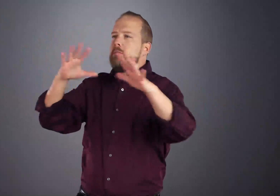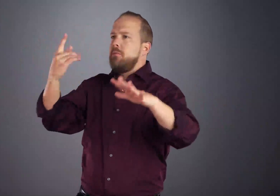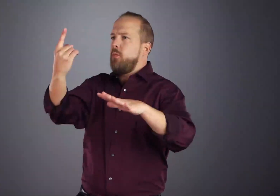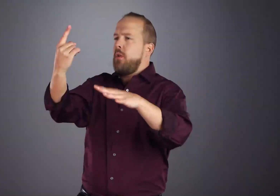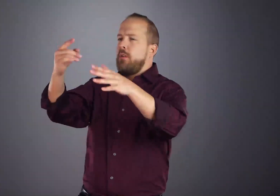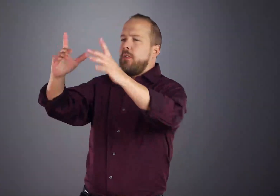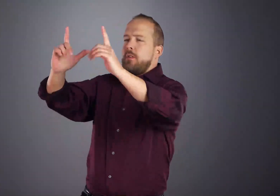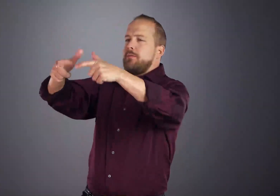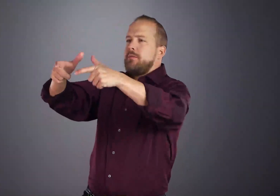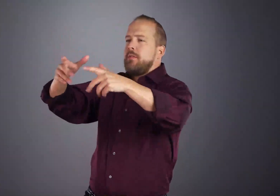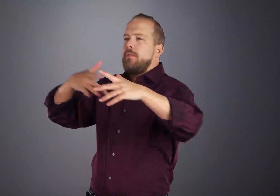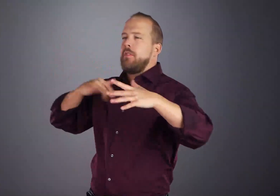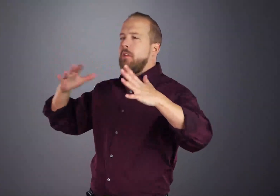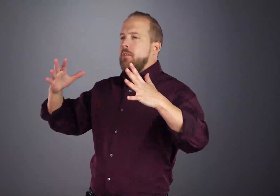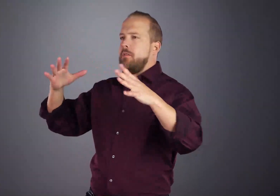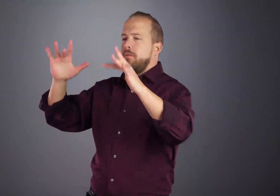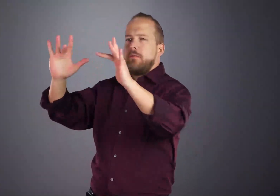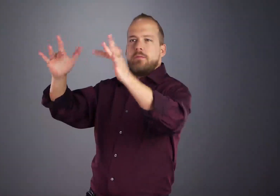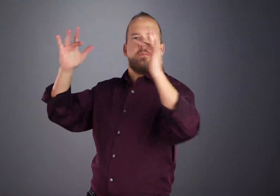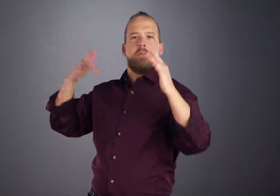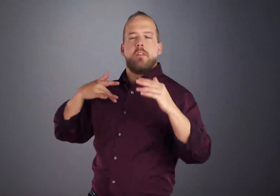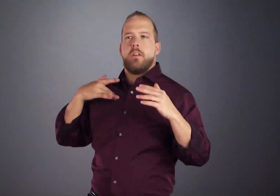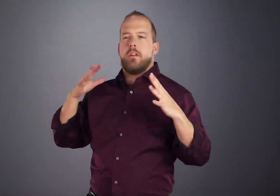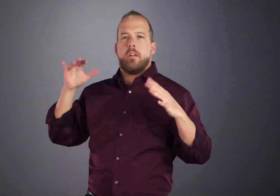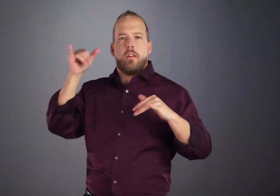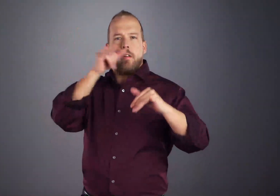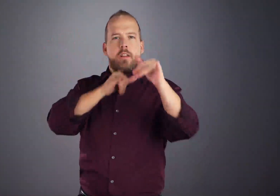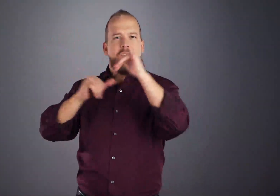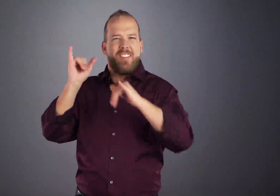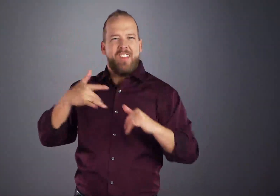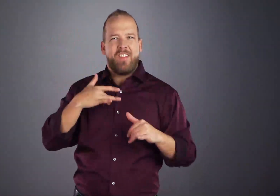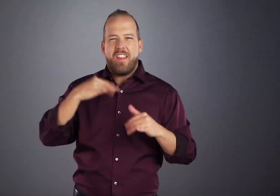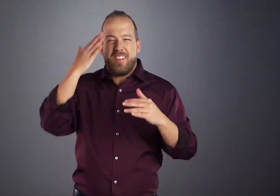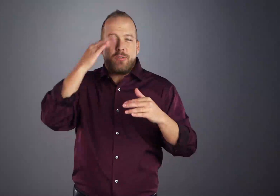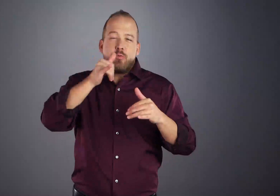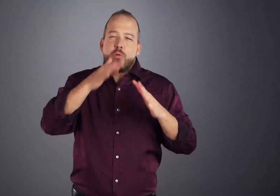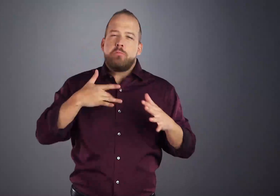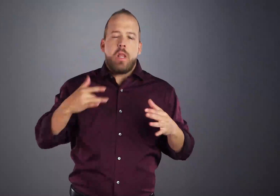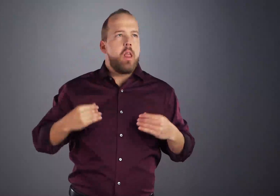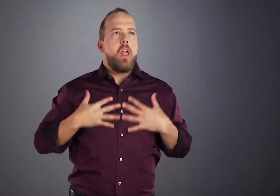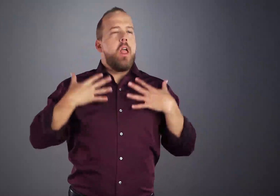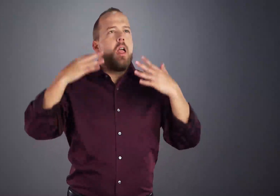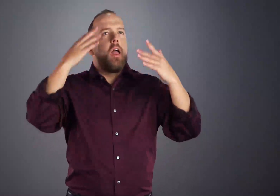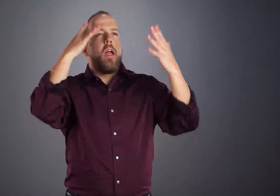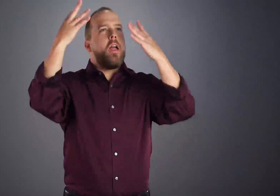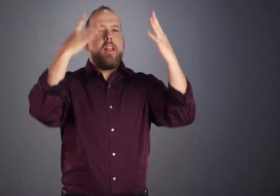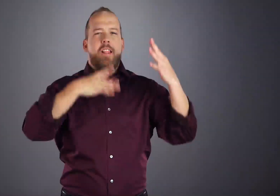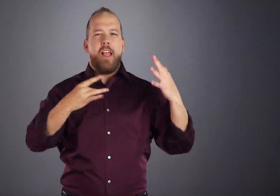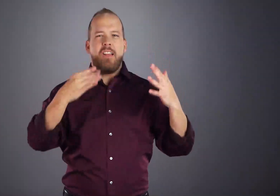The very thing — an oasis! Drinkers are like that.